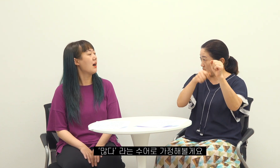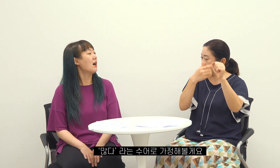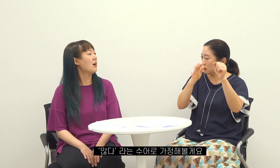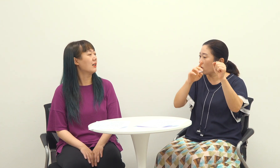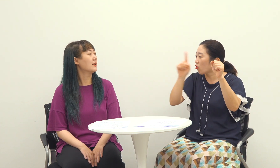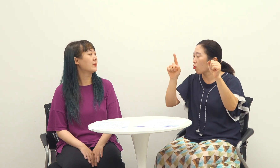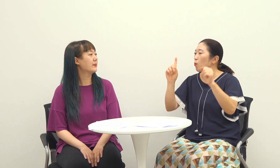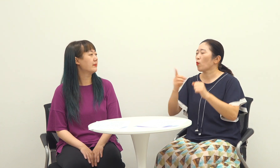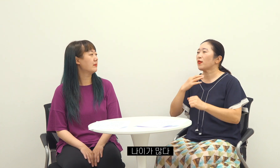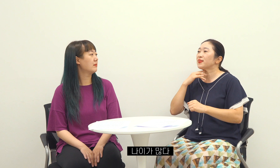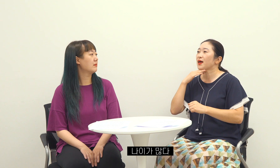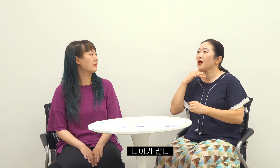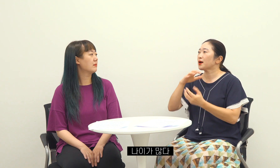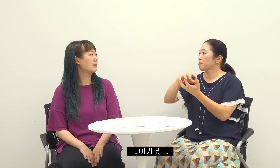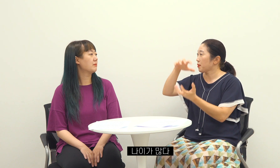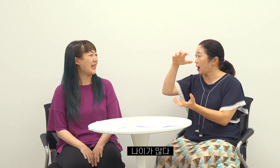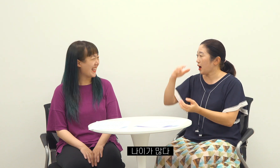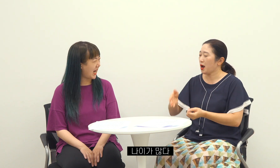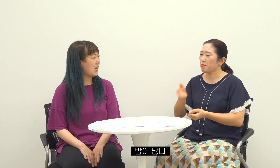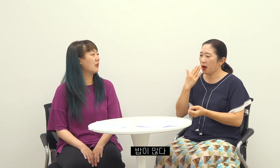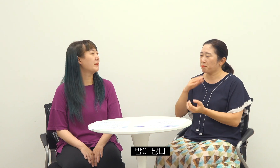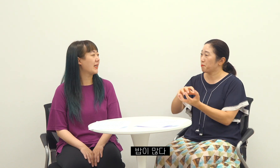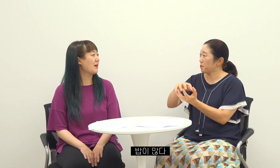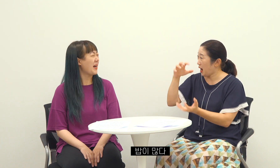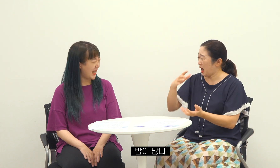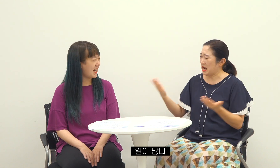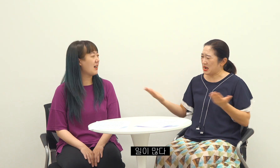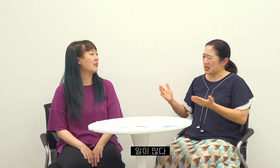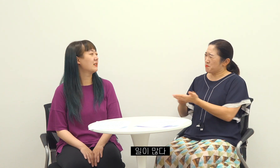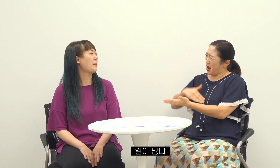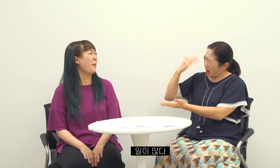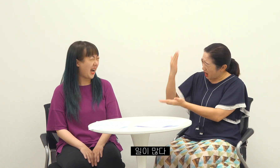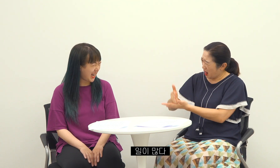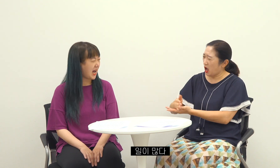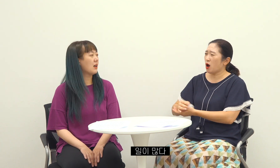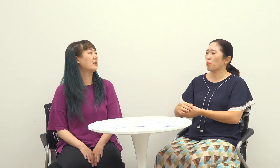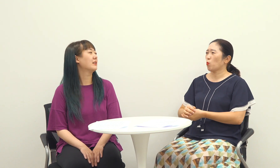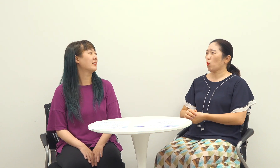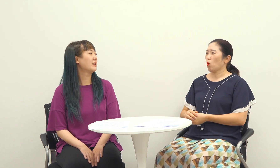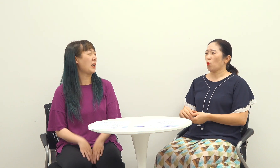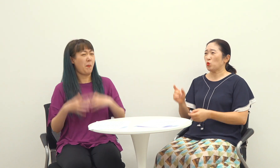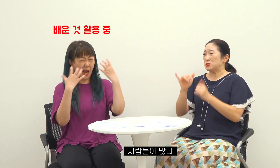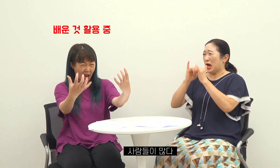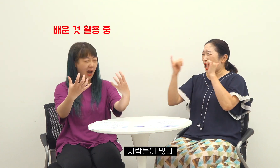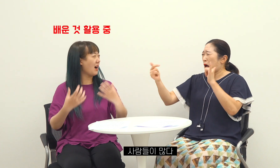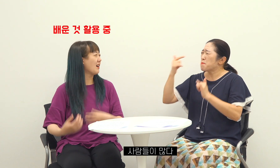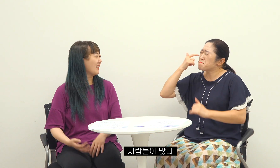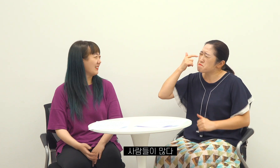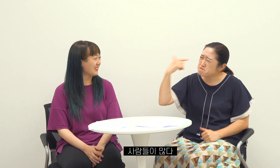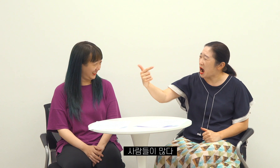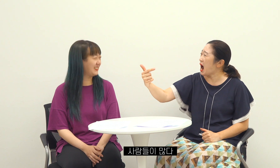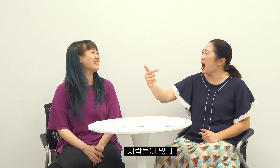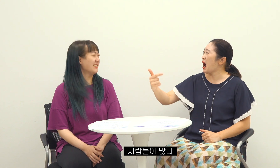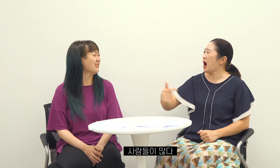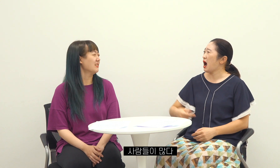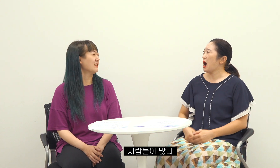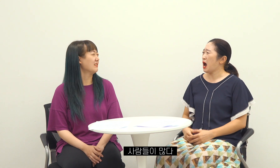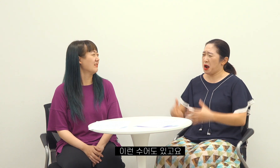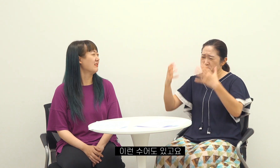‘I’m old, I eat a lot, I work a lot, there are a lot of people, etc.’